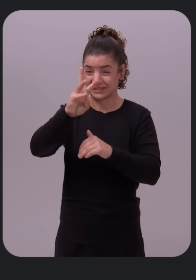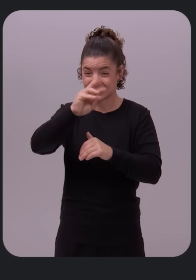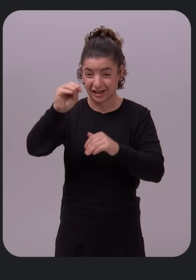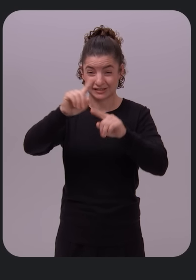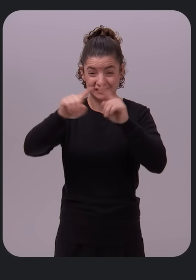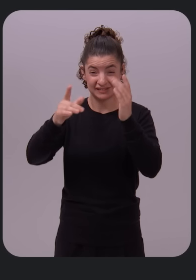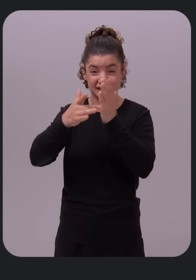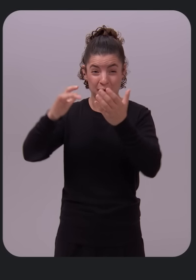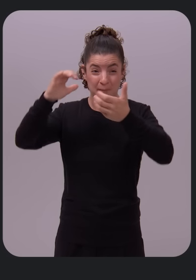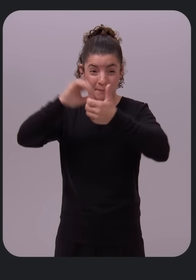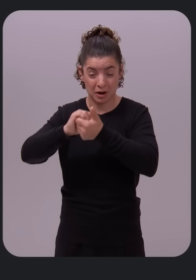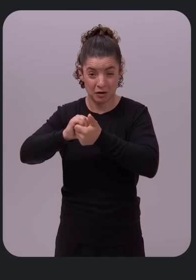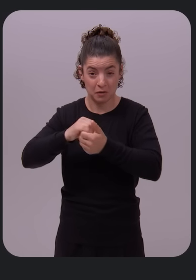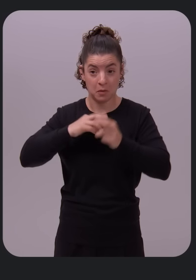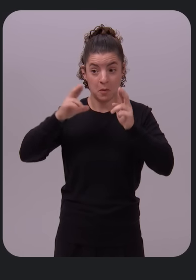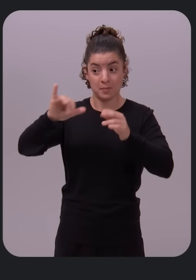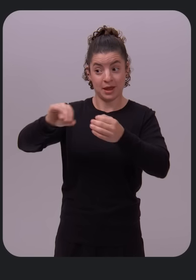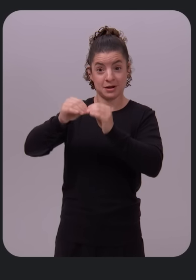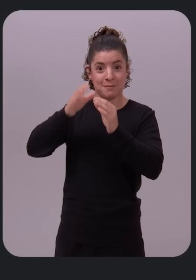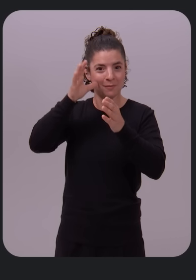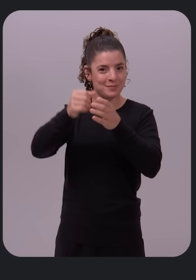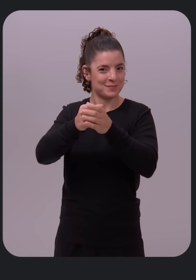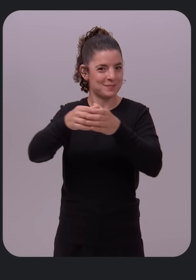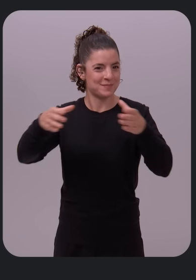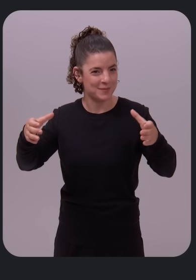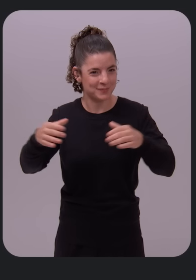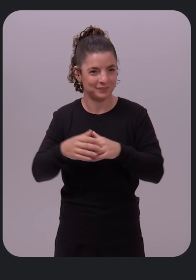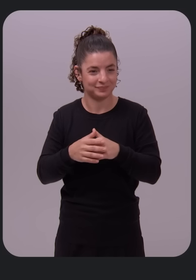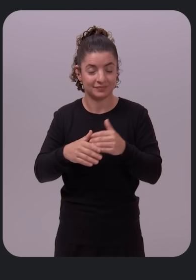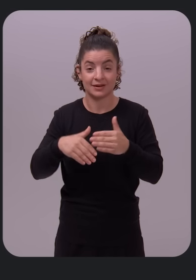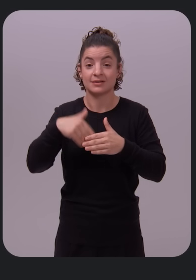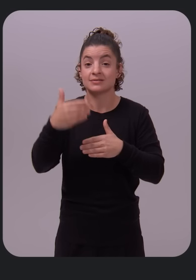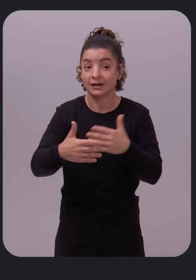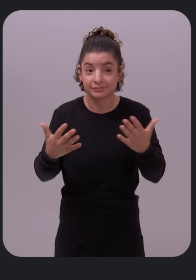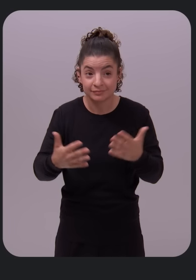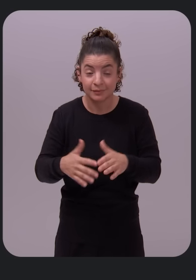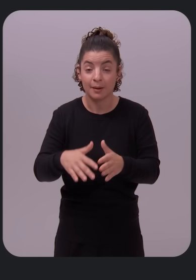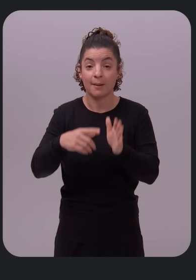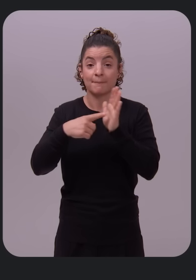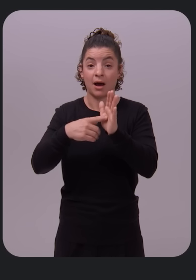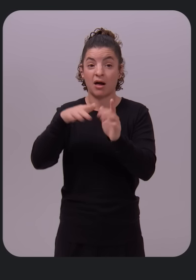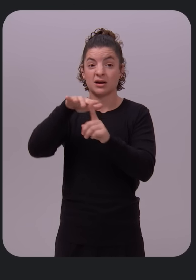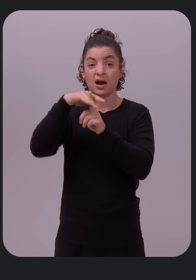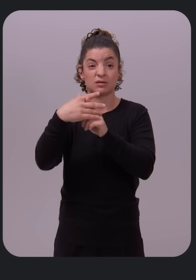to see that number grow. Then, there is the model context protocol introduced by Anthropic